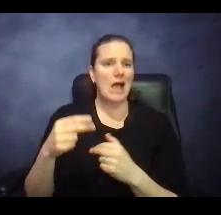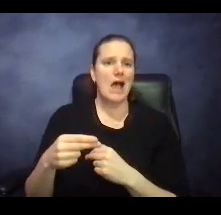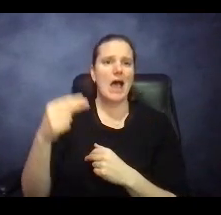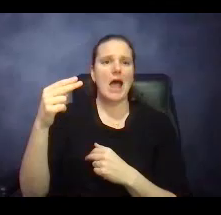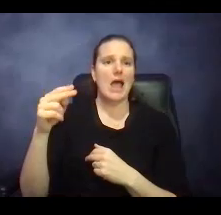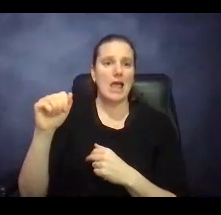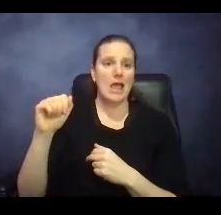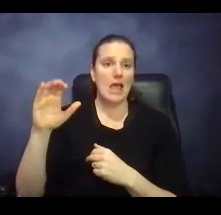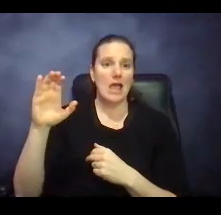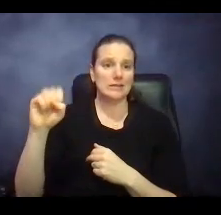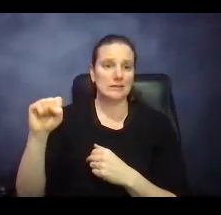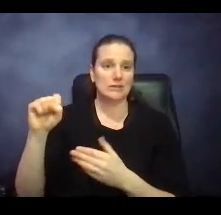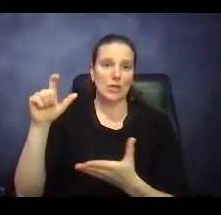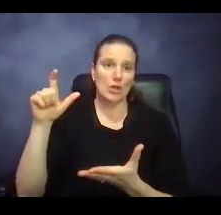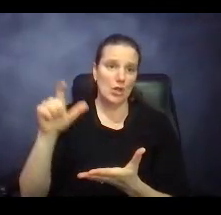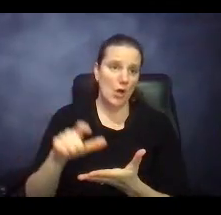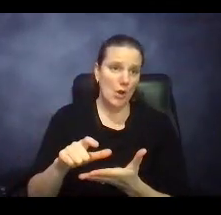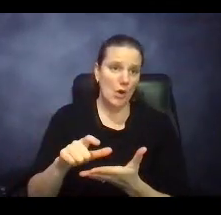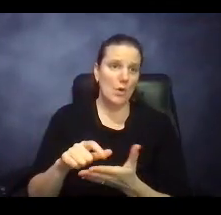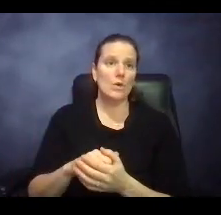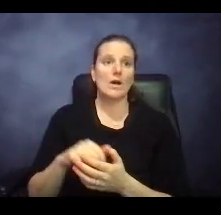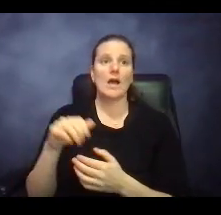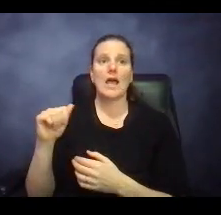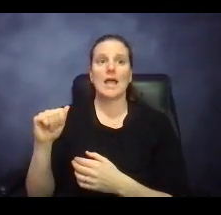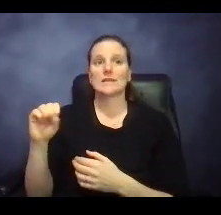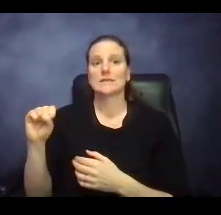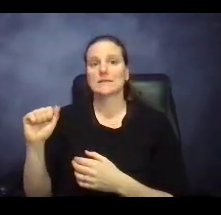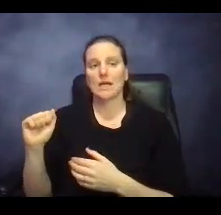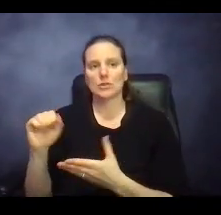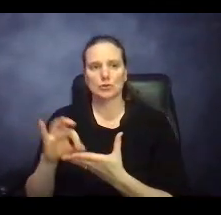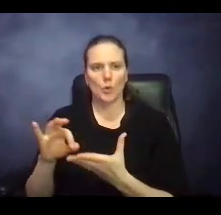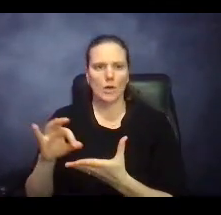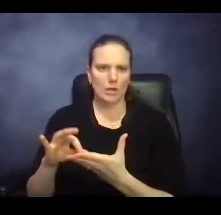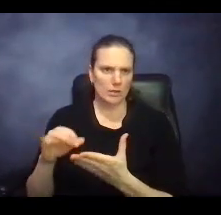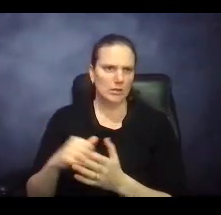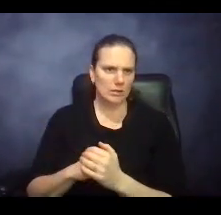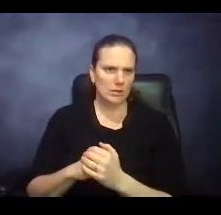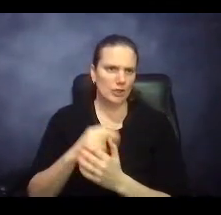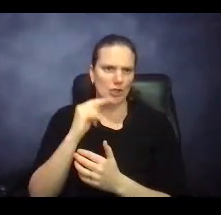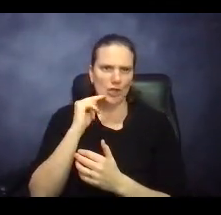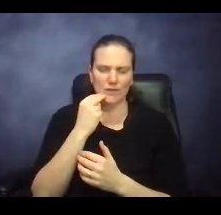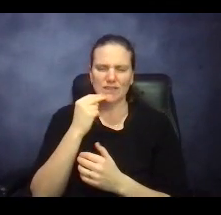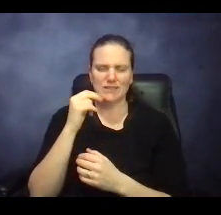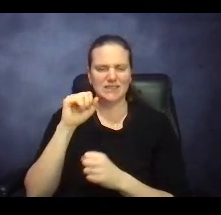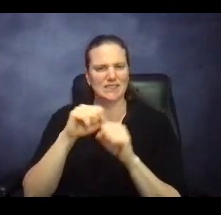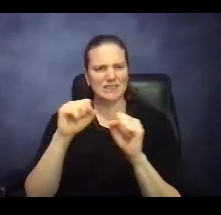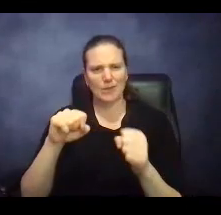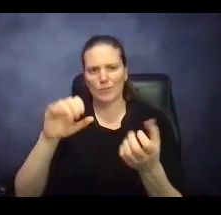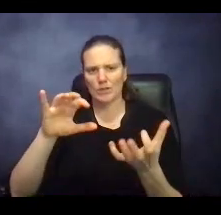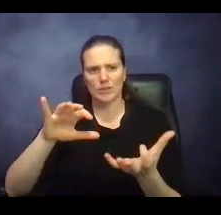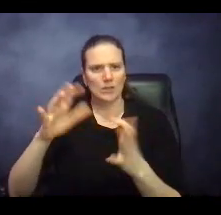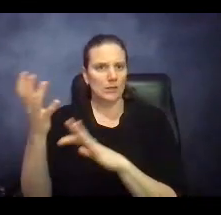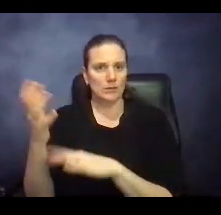to nervous system dysregulation. So I mean we'll talk about, there's some resources for that. Perfectionism, this is a big one